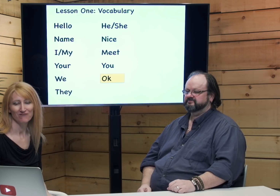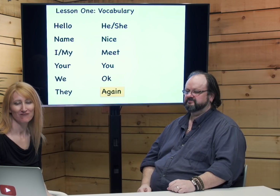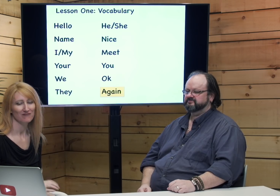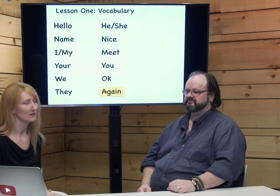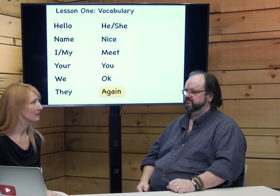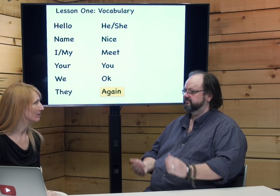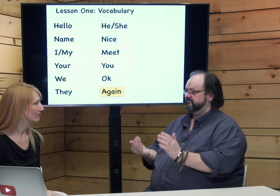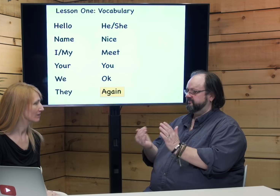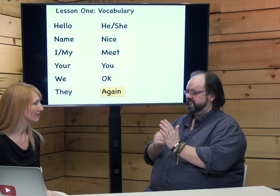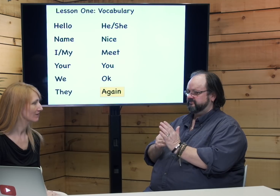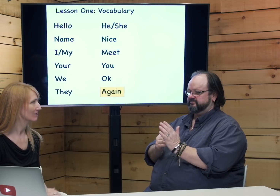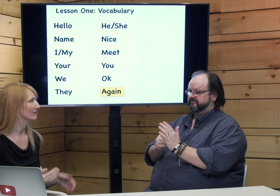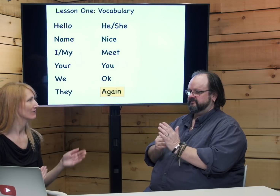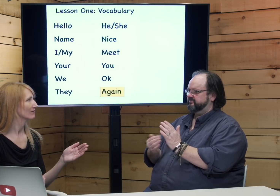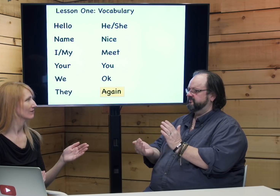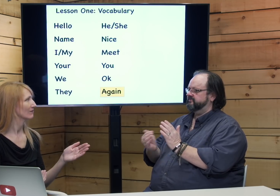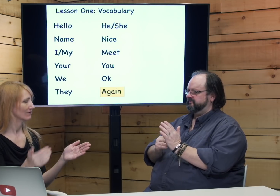again